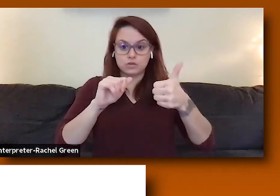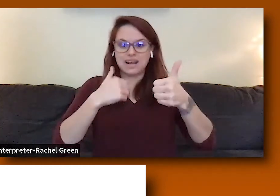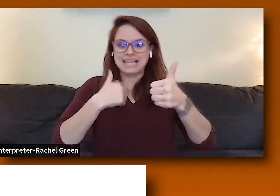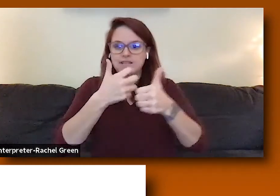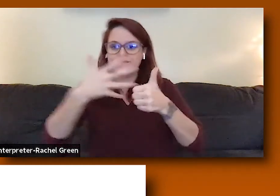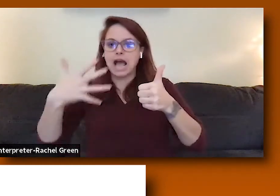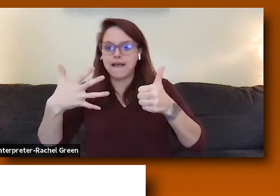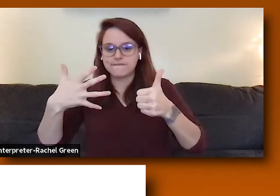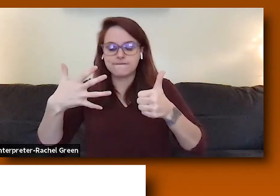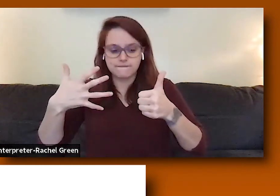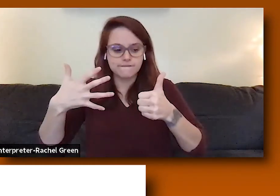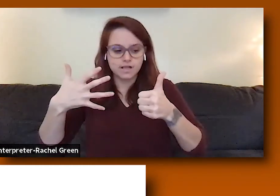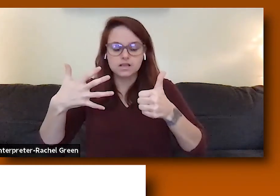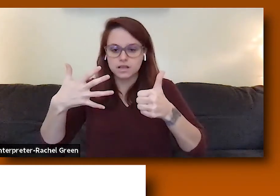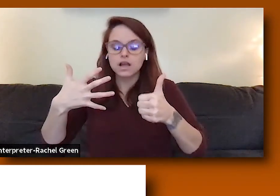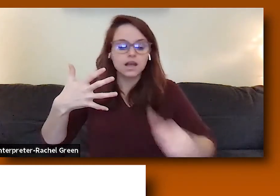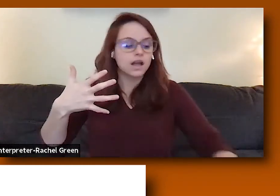It is the main basis for your funding.